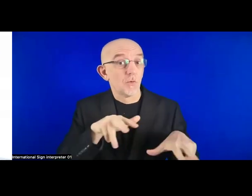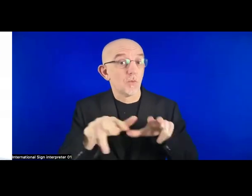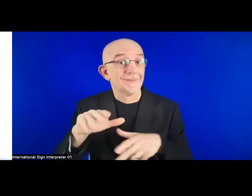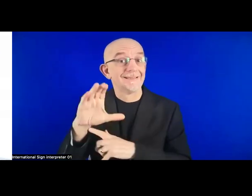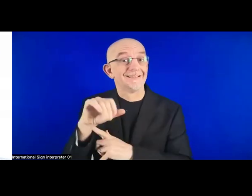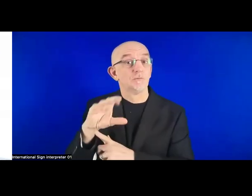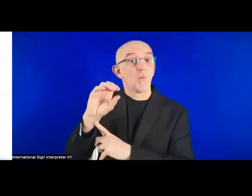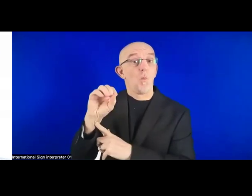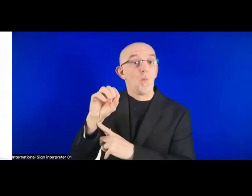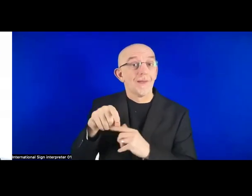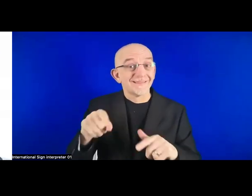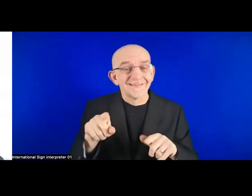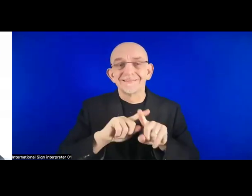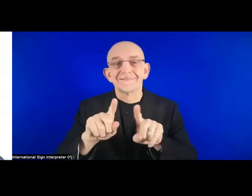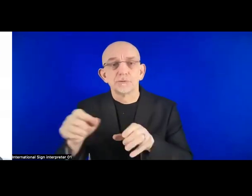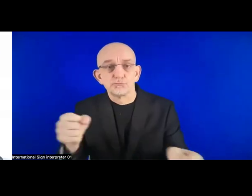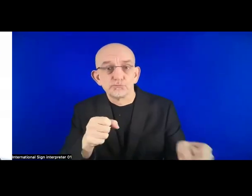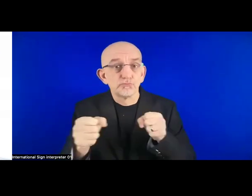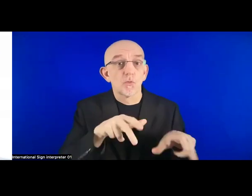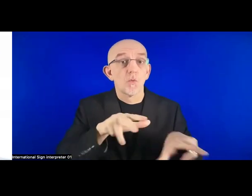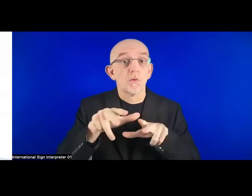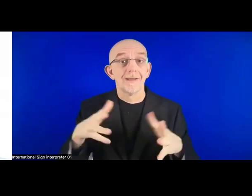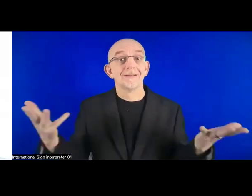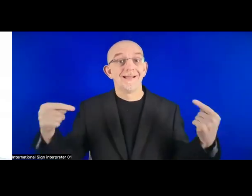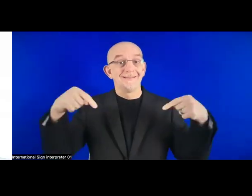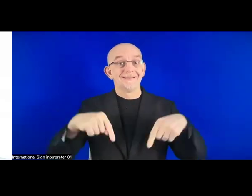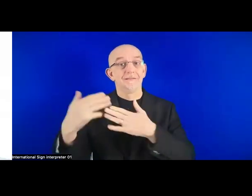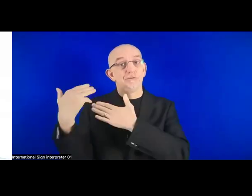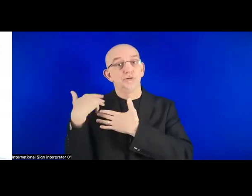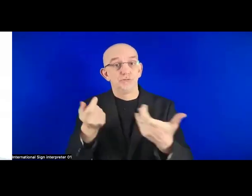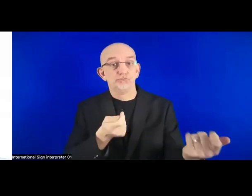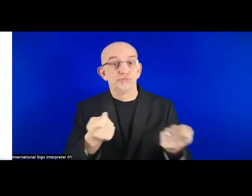have our colleagues from the institute for higher social and political sciences at